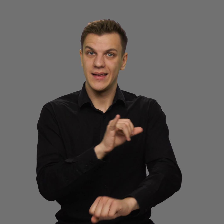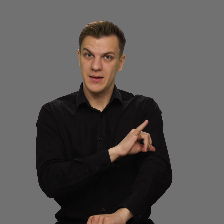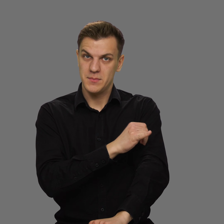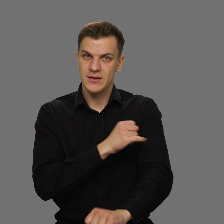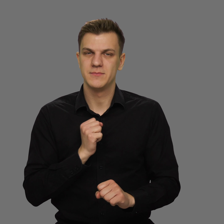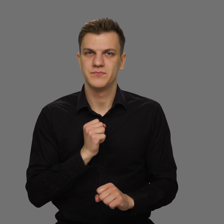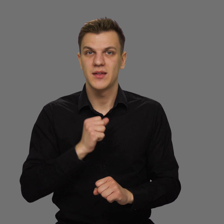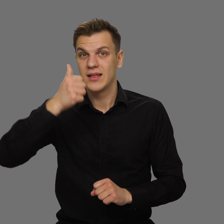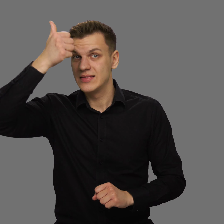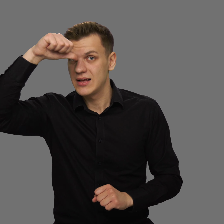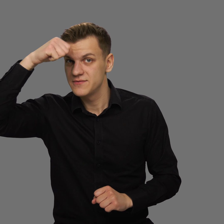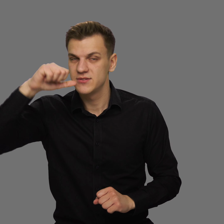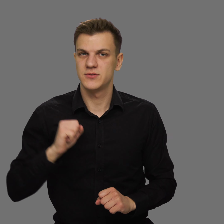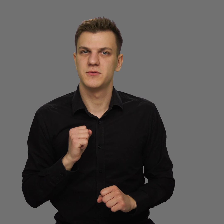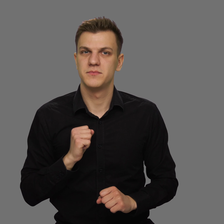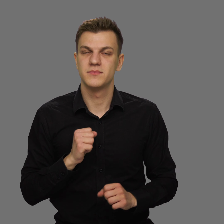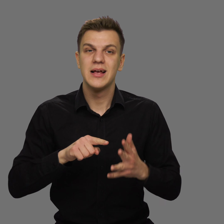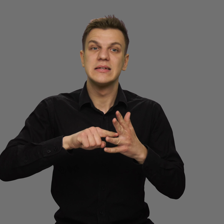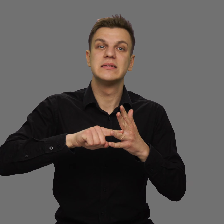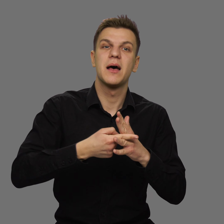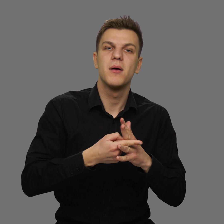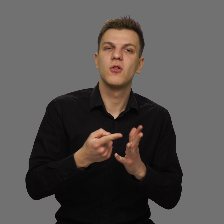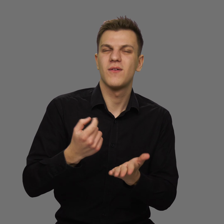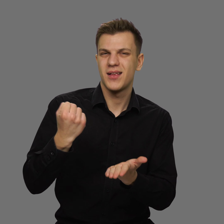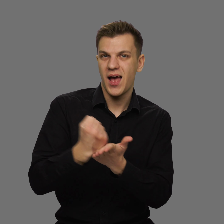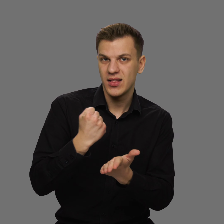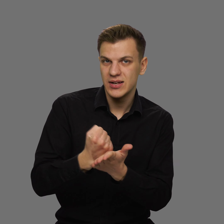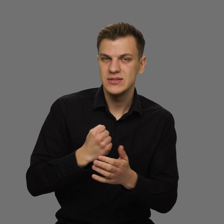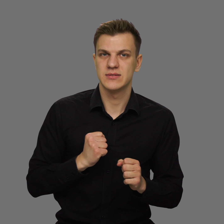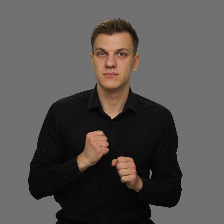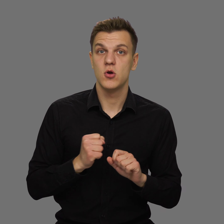first name, last name, registered address,